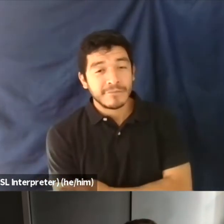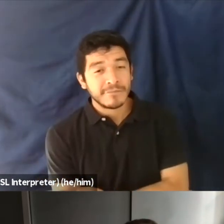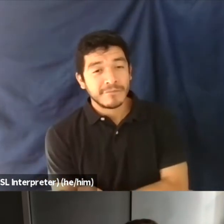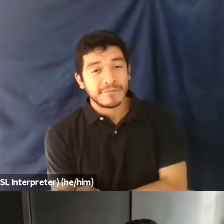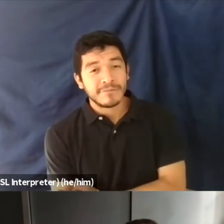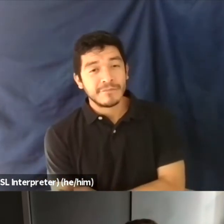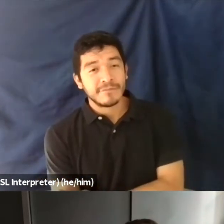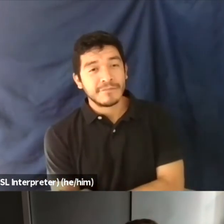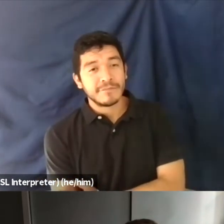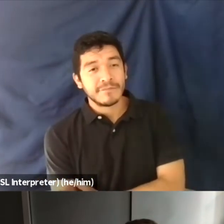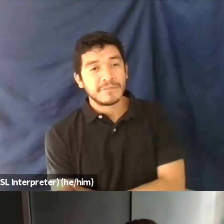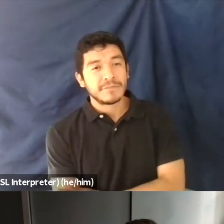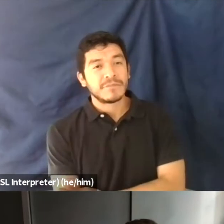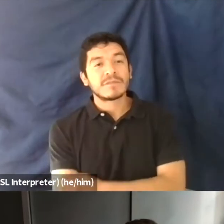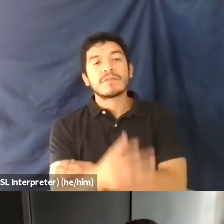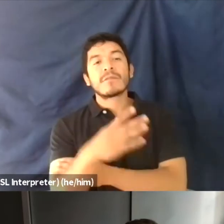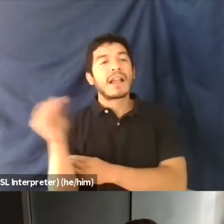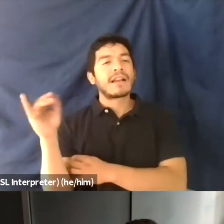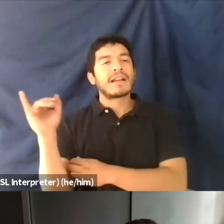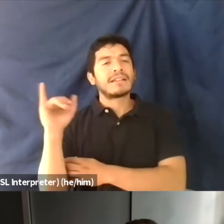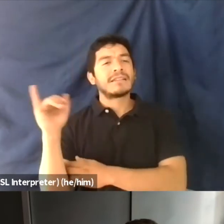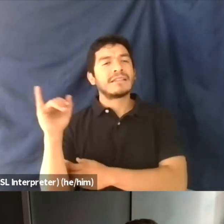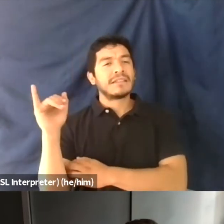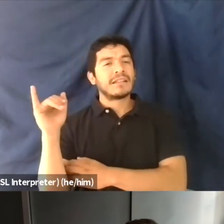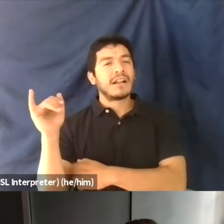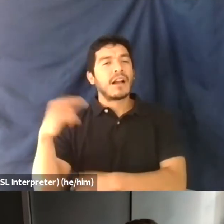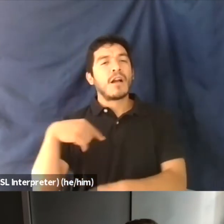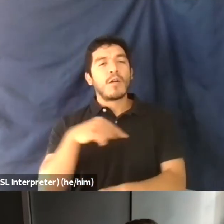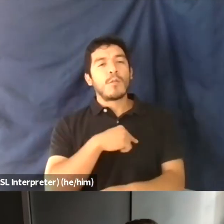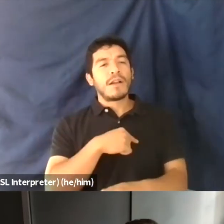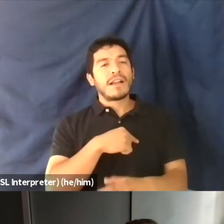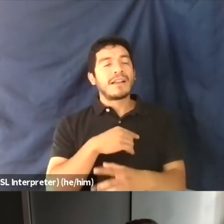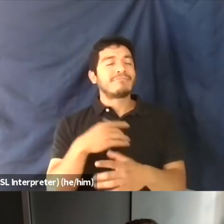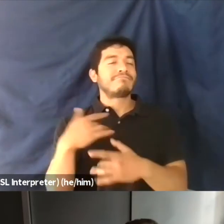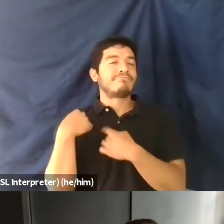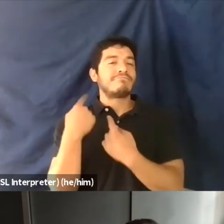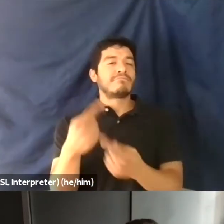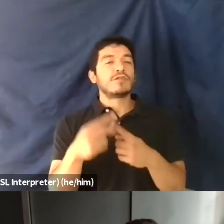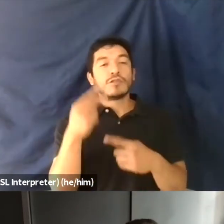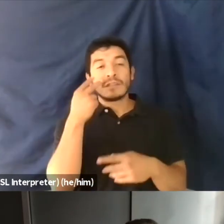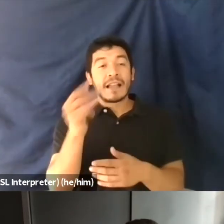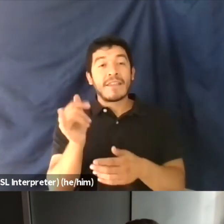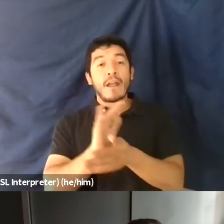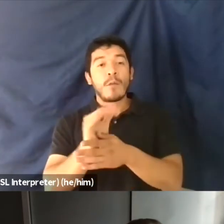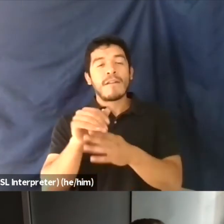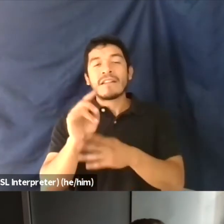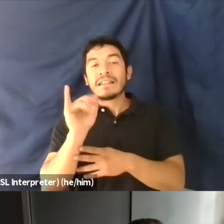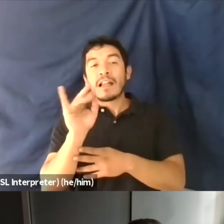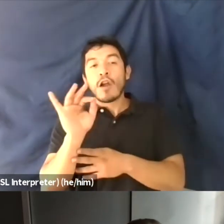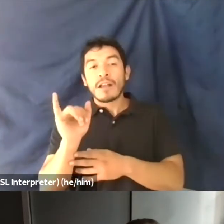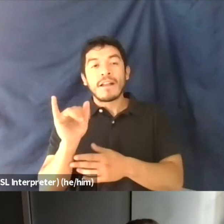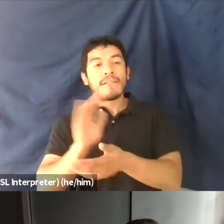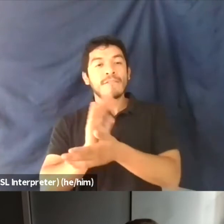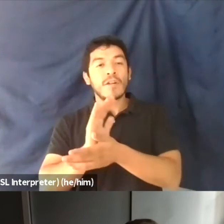And it's, you know, it's like, we've gotten to see the film in dairy farms and Savannah and like gravel parking lots